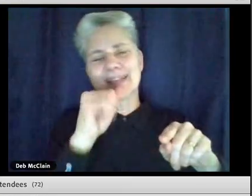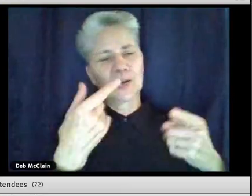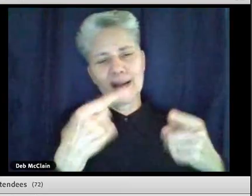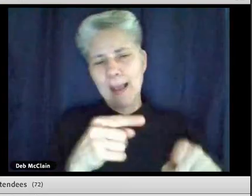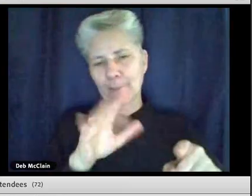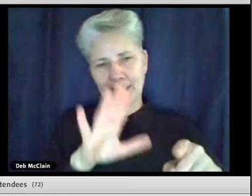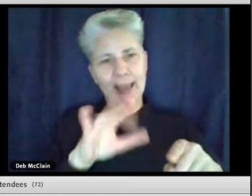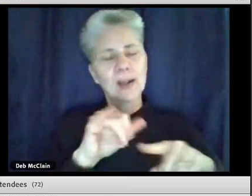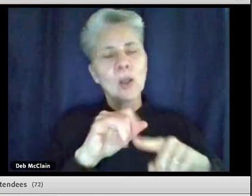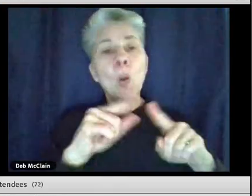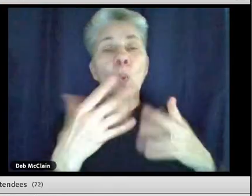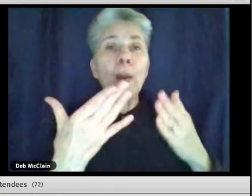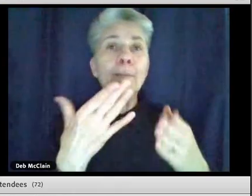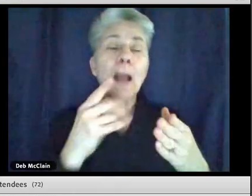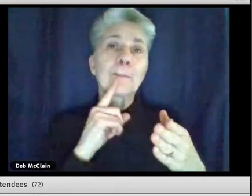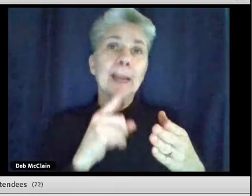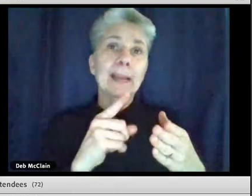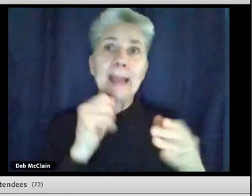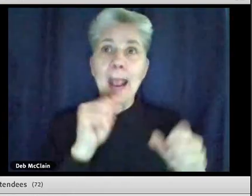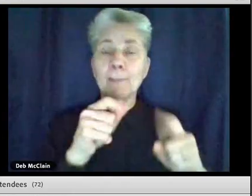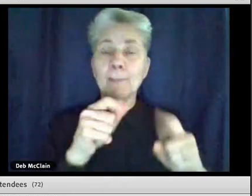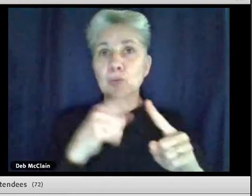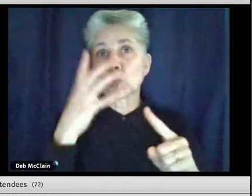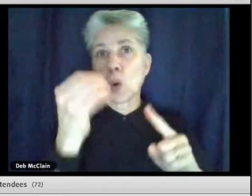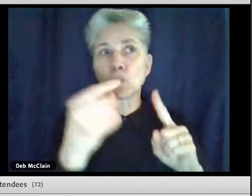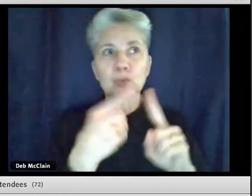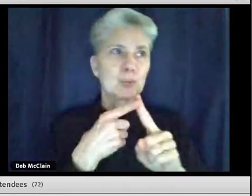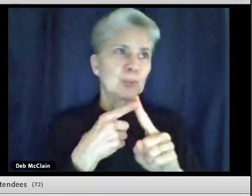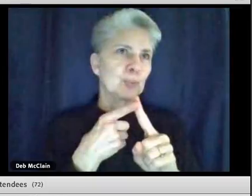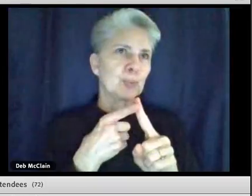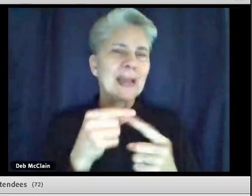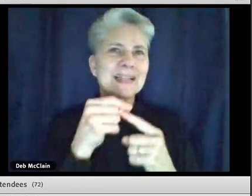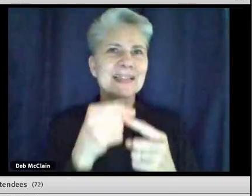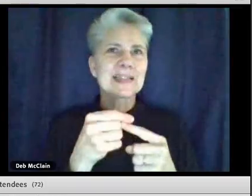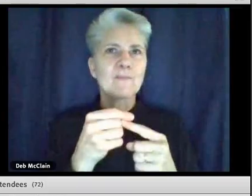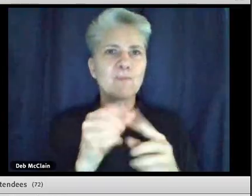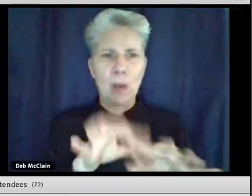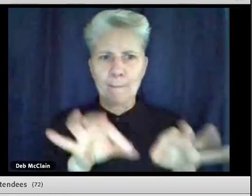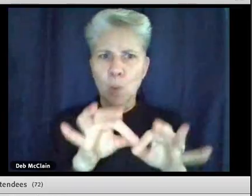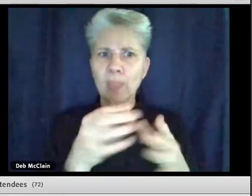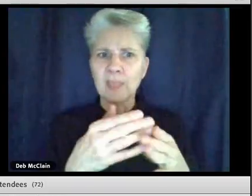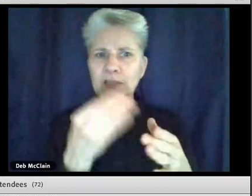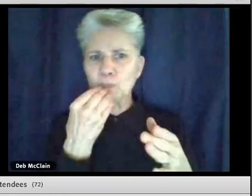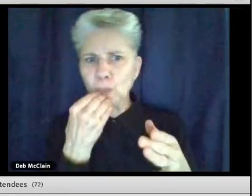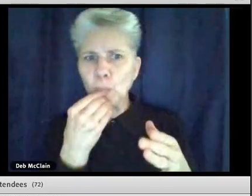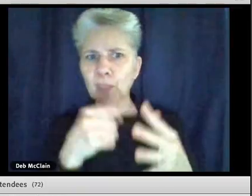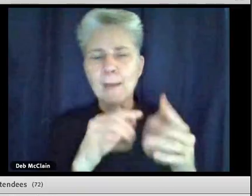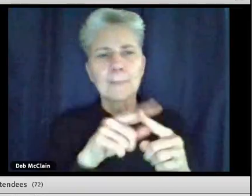and we can't even go outside, and that's not going to happen. I mean, we might be not be able to go to